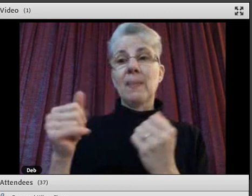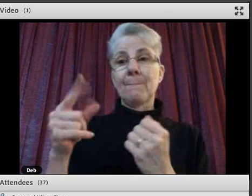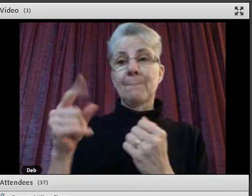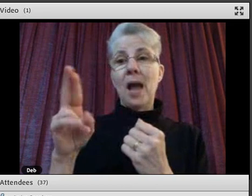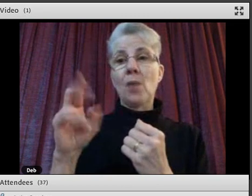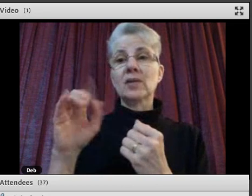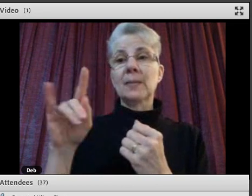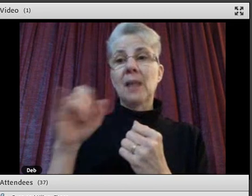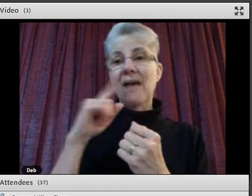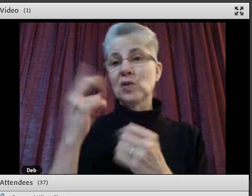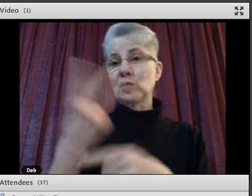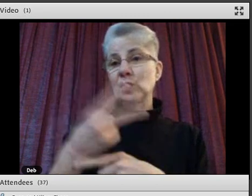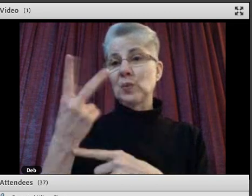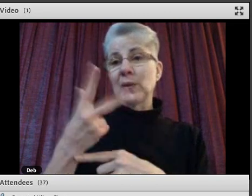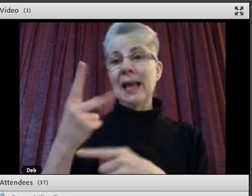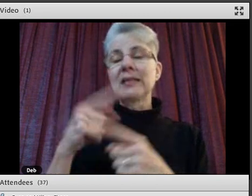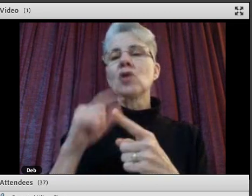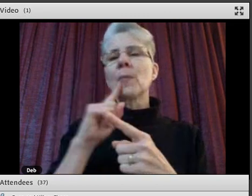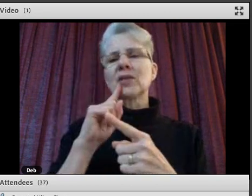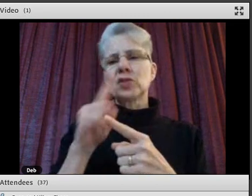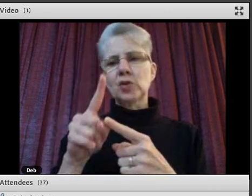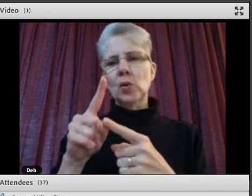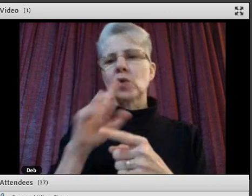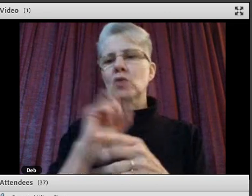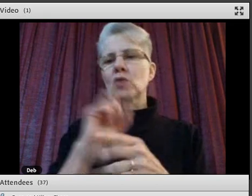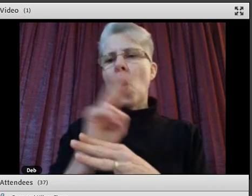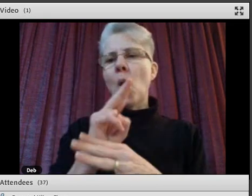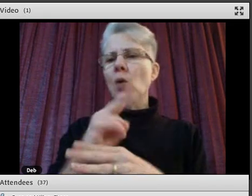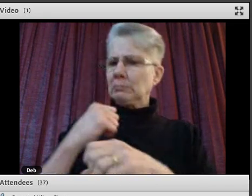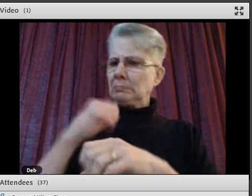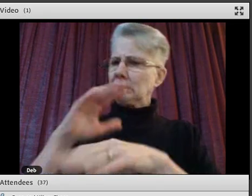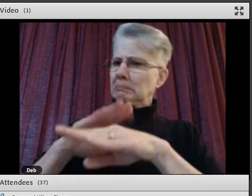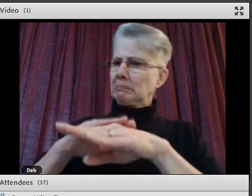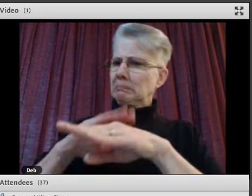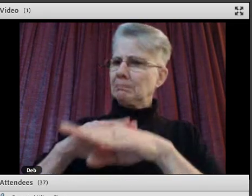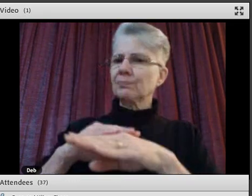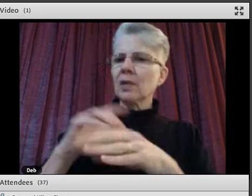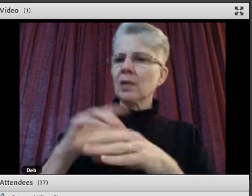So just use proper precautions. A quick Google search will tell you if it's safe enough.